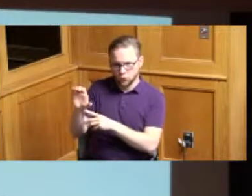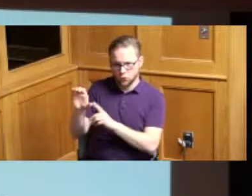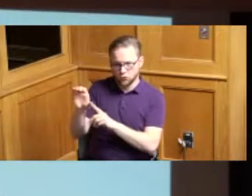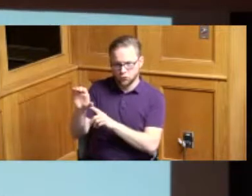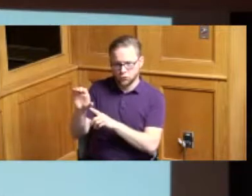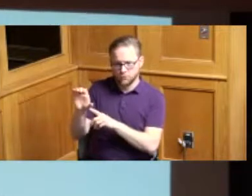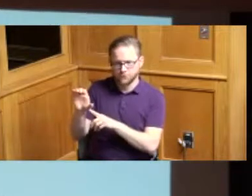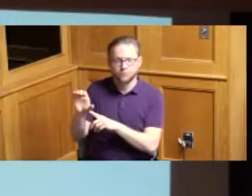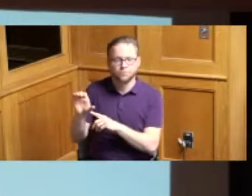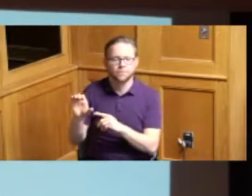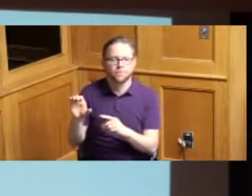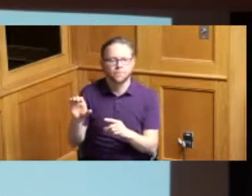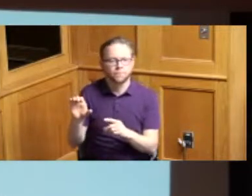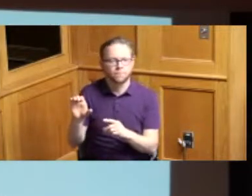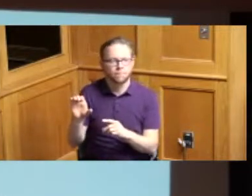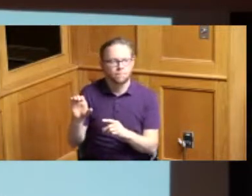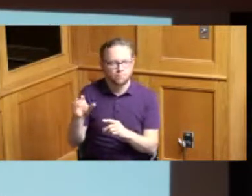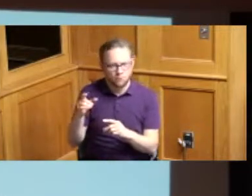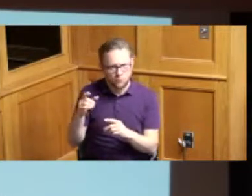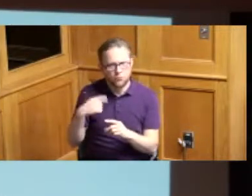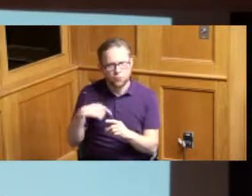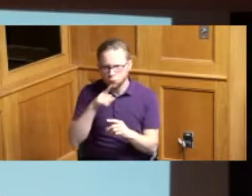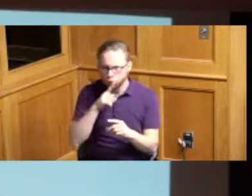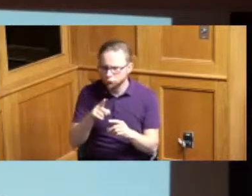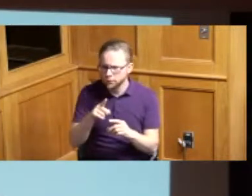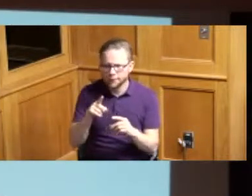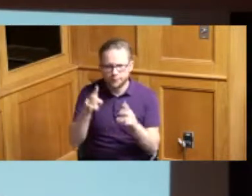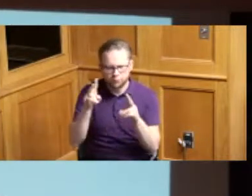there is you know we are looking at a holistic review of the overall rate structure there's